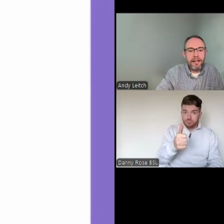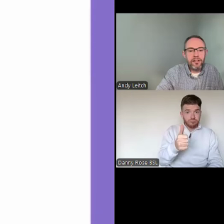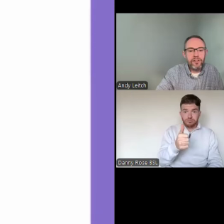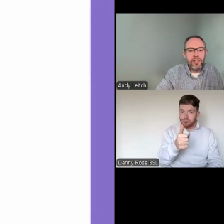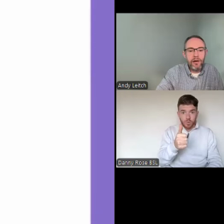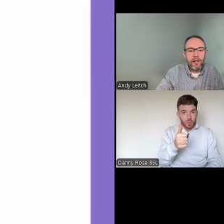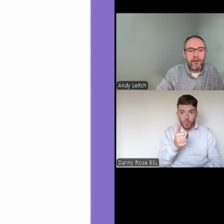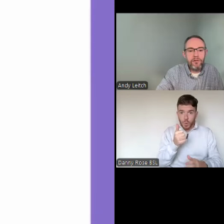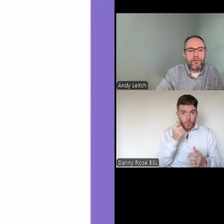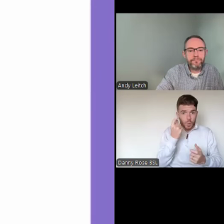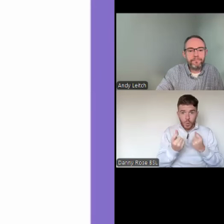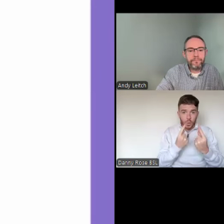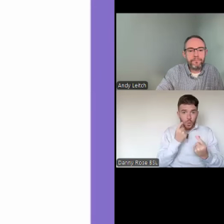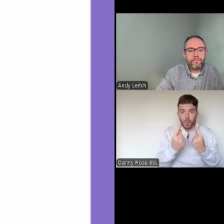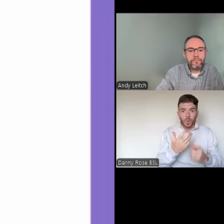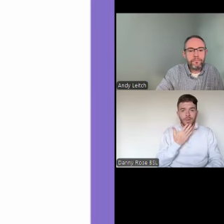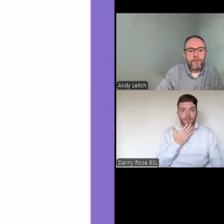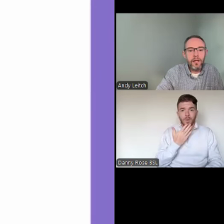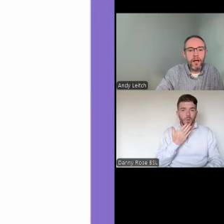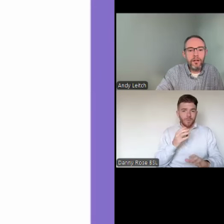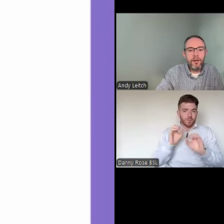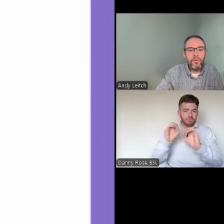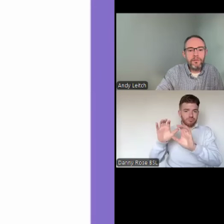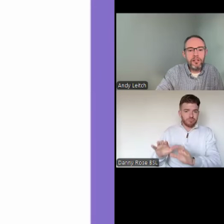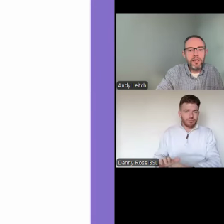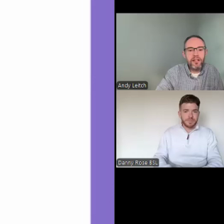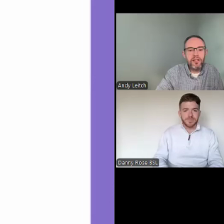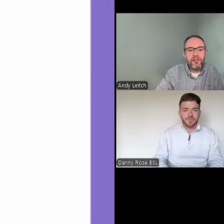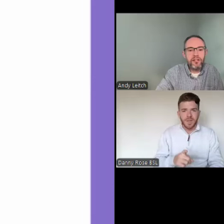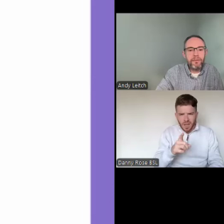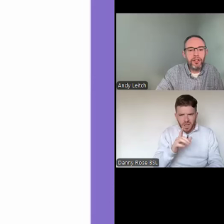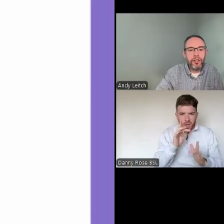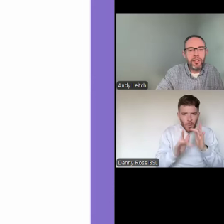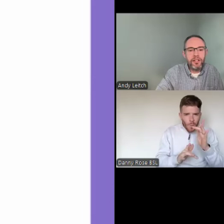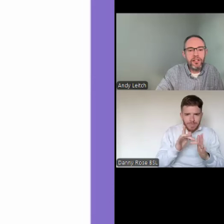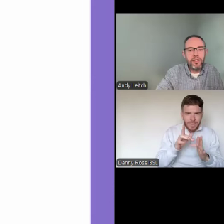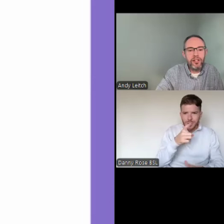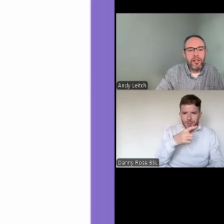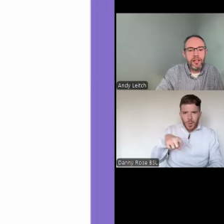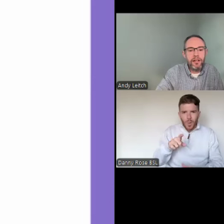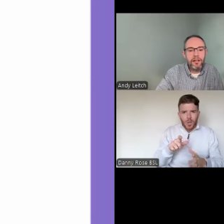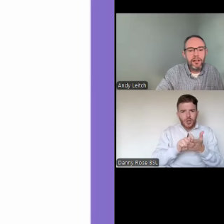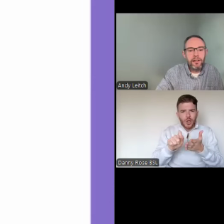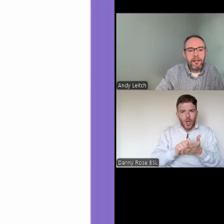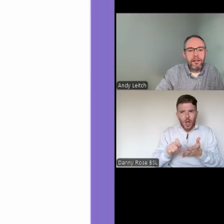Thanks for sharing those. You need a website to be taken seriously by journalists. That's interesting.